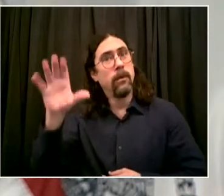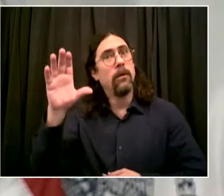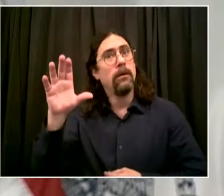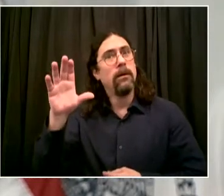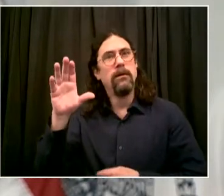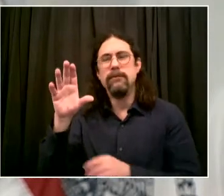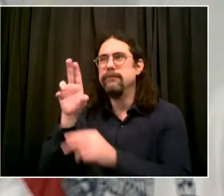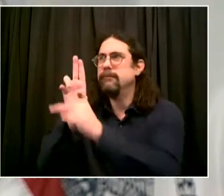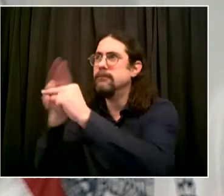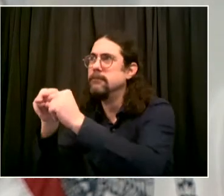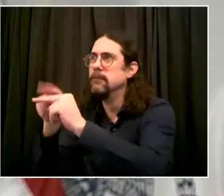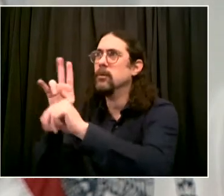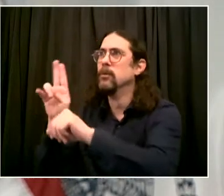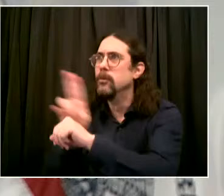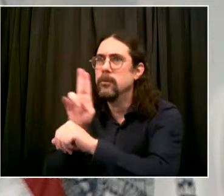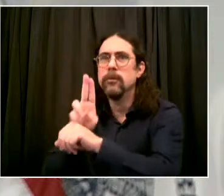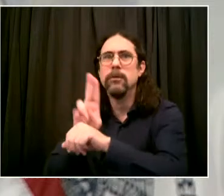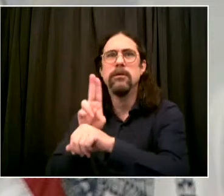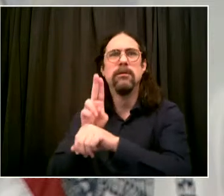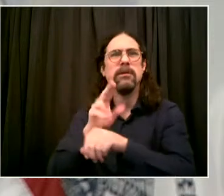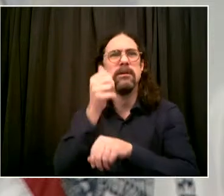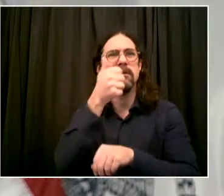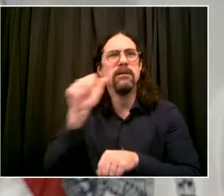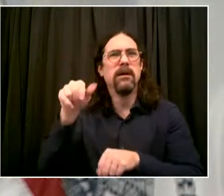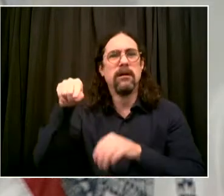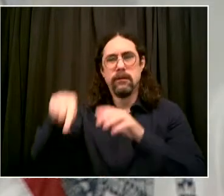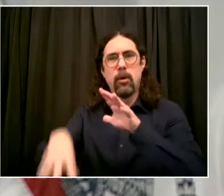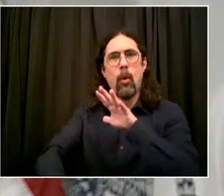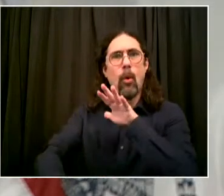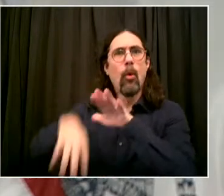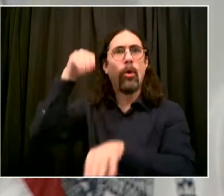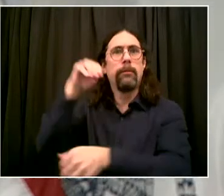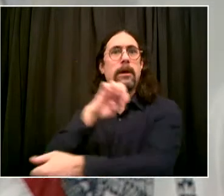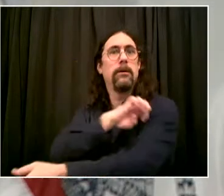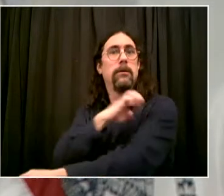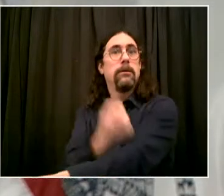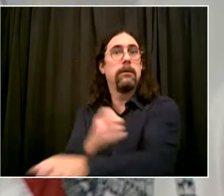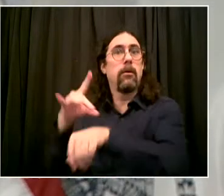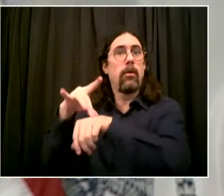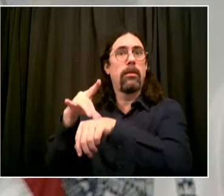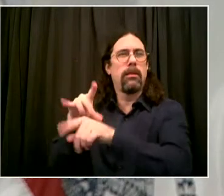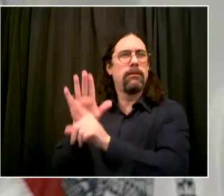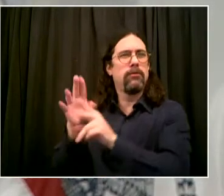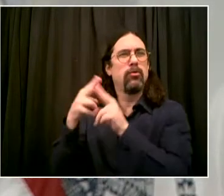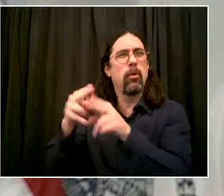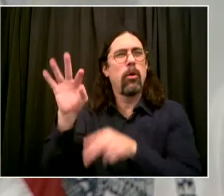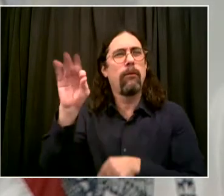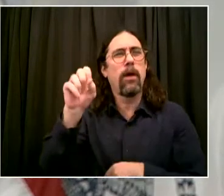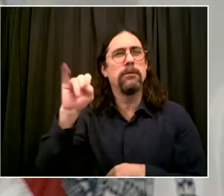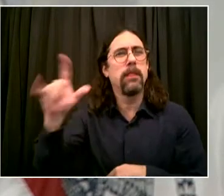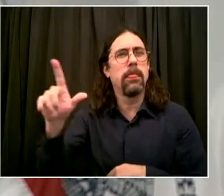FUELS ONCE AND FOR ALL AND MOVING FORWARD TO RENEWABLE ENERGY. THE CITY, OBVIOUSLY HAS